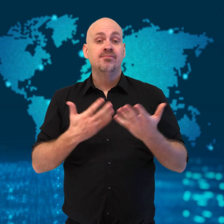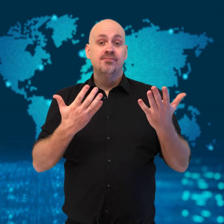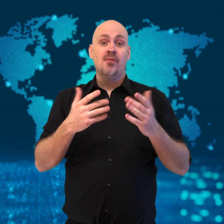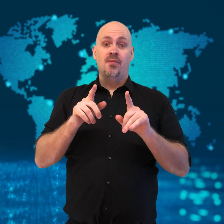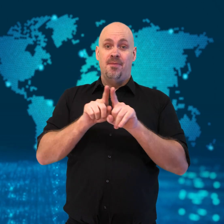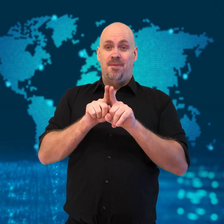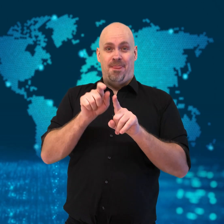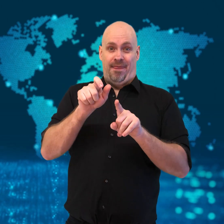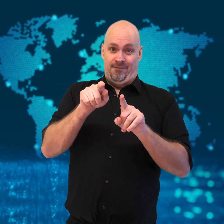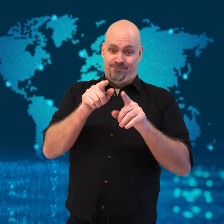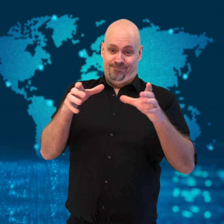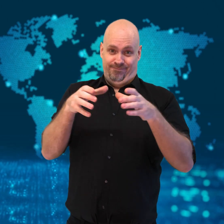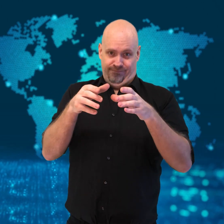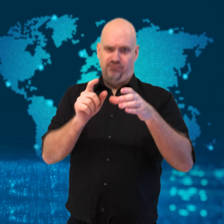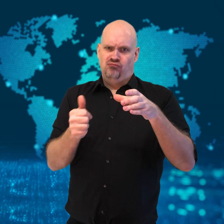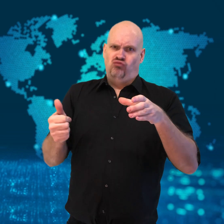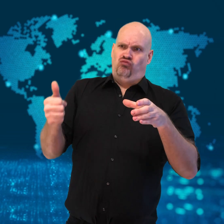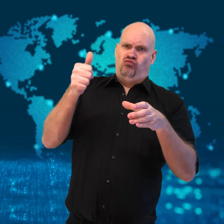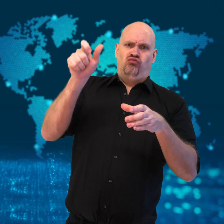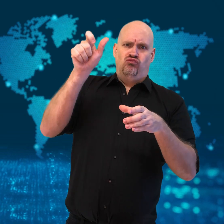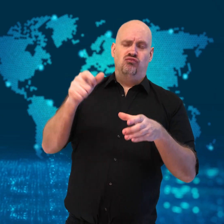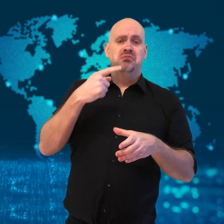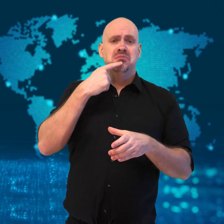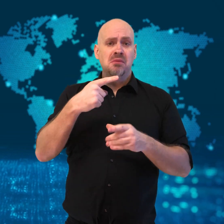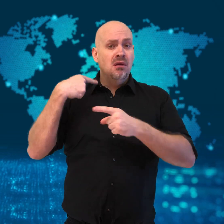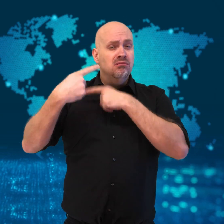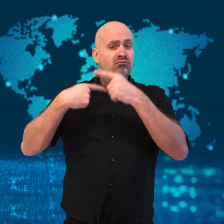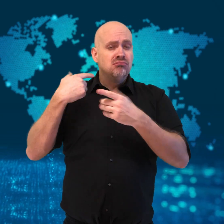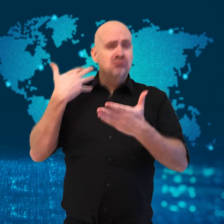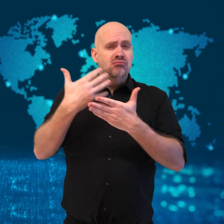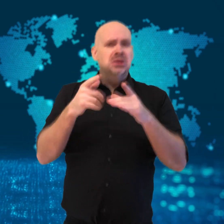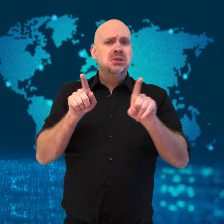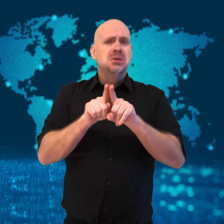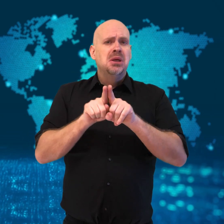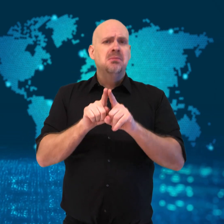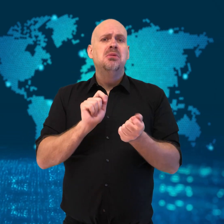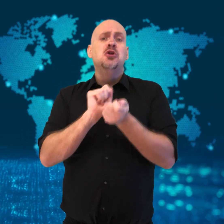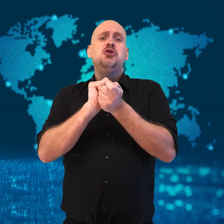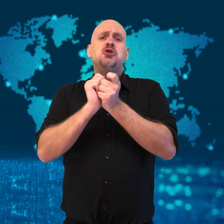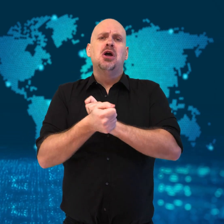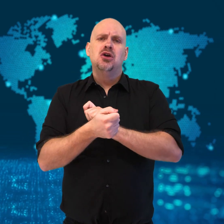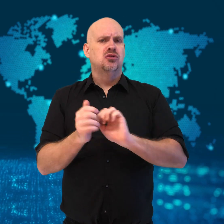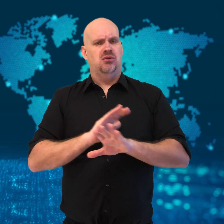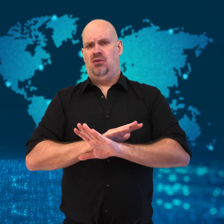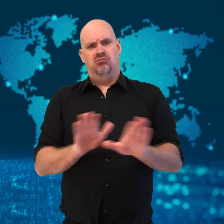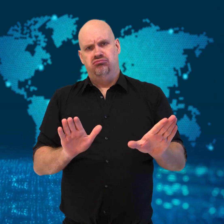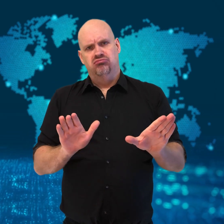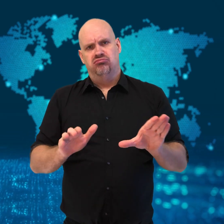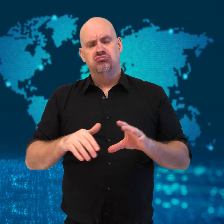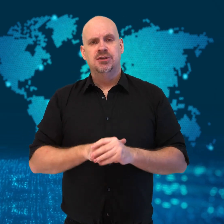The Archbishop of Tomis said this ritual would never change.